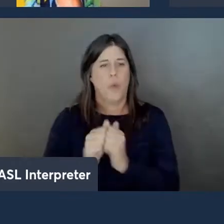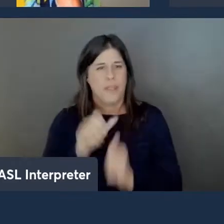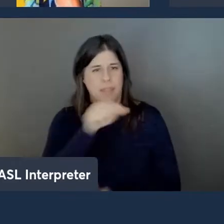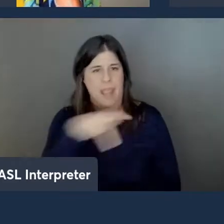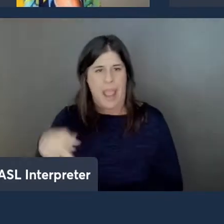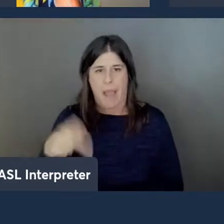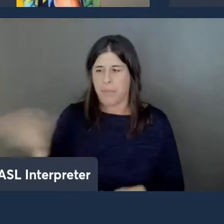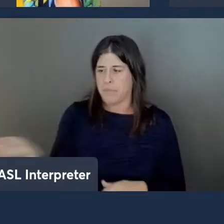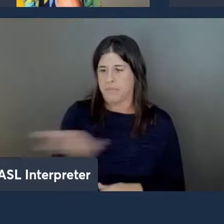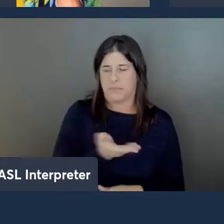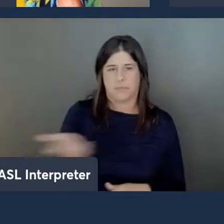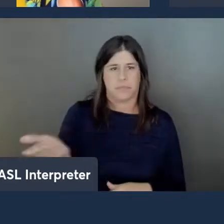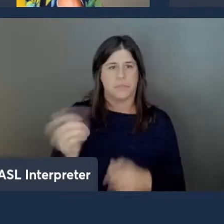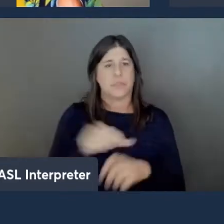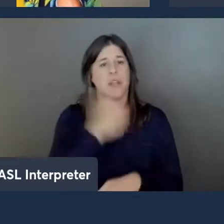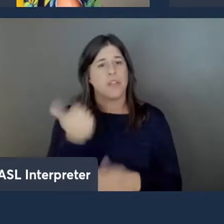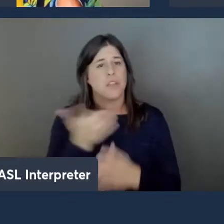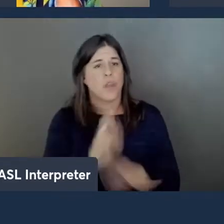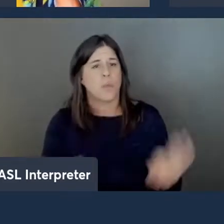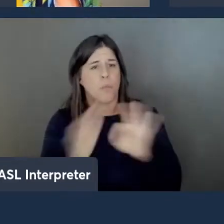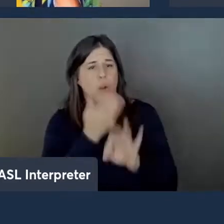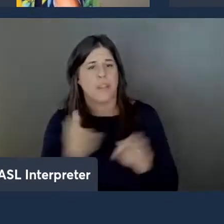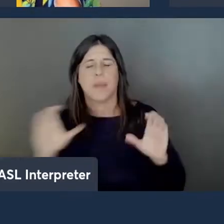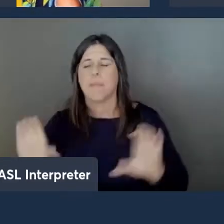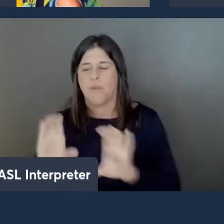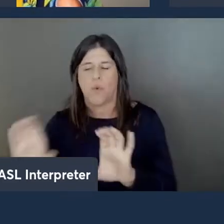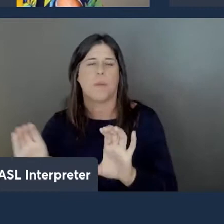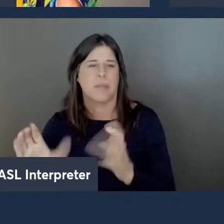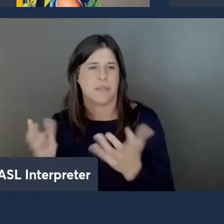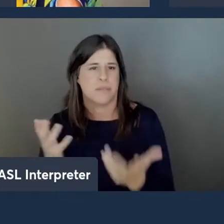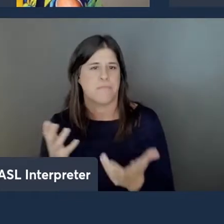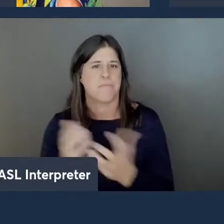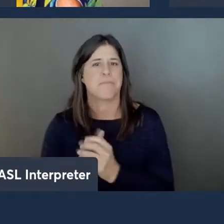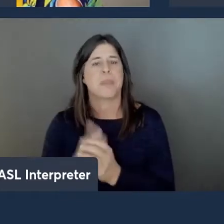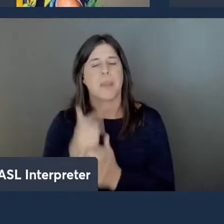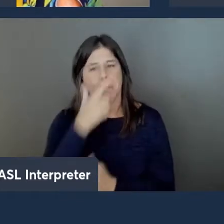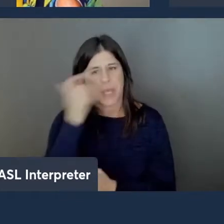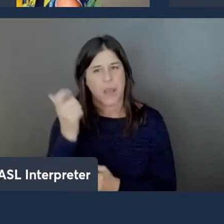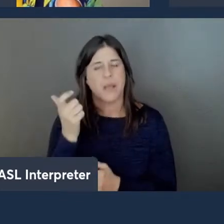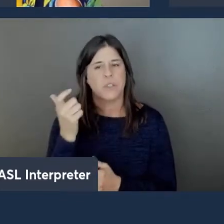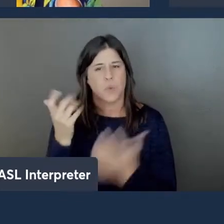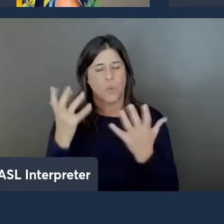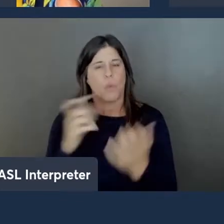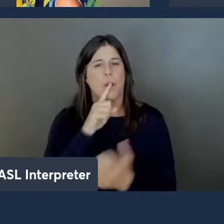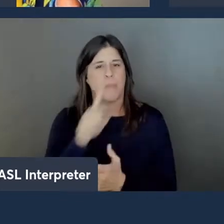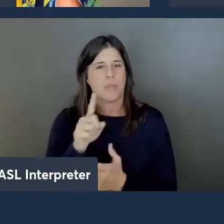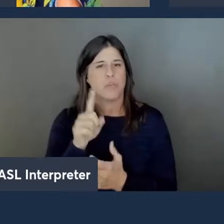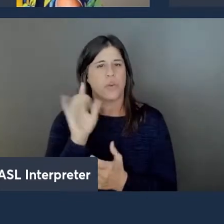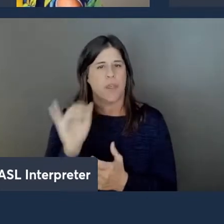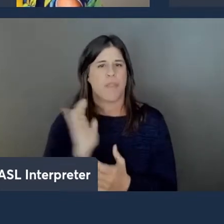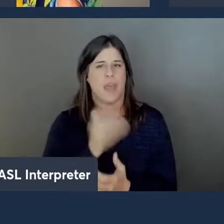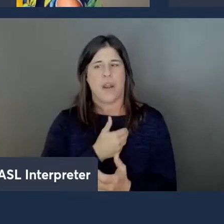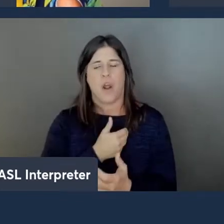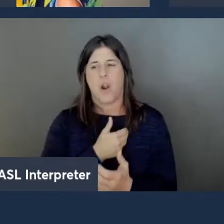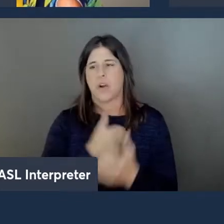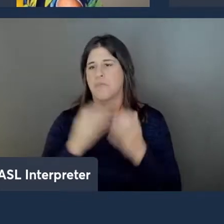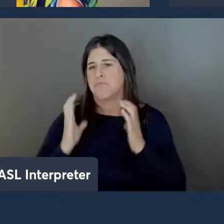And the other important side is performance, because we wanna make sure that our customers can build